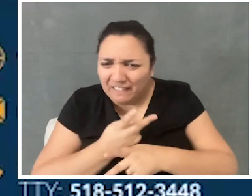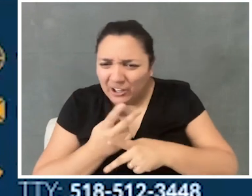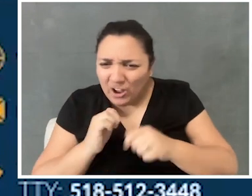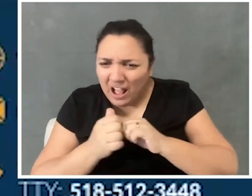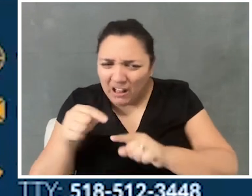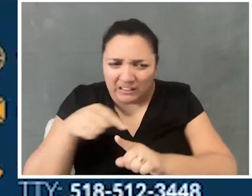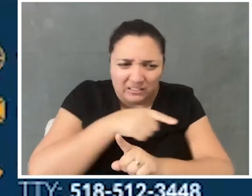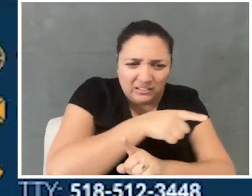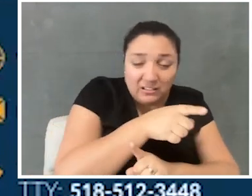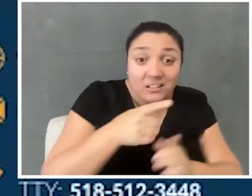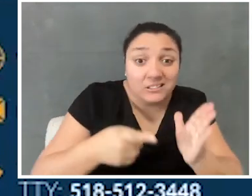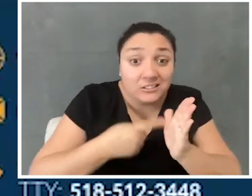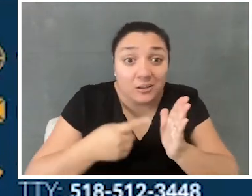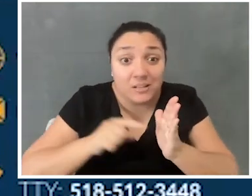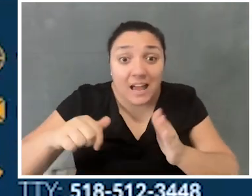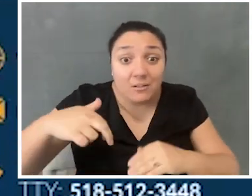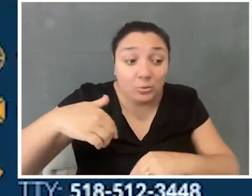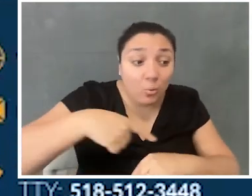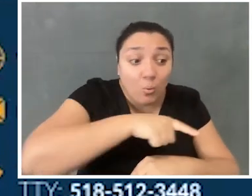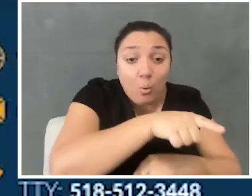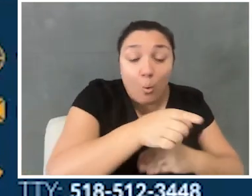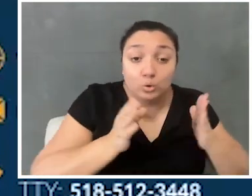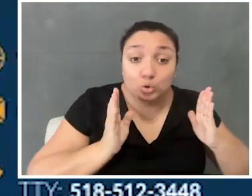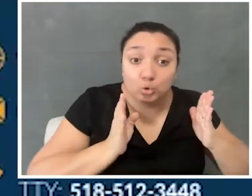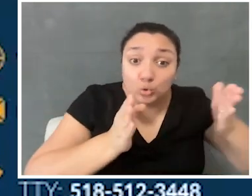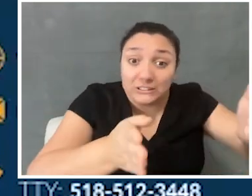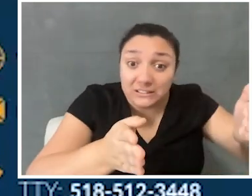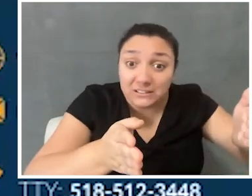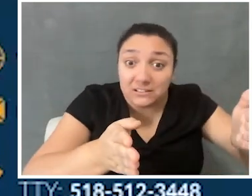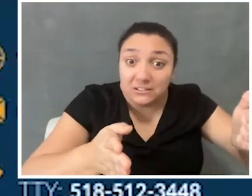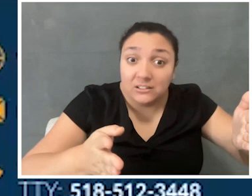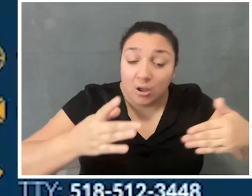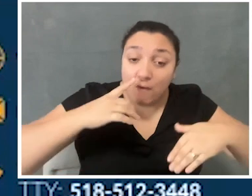Sometimes having to go into the street to go from one block to the next,